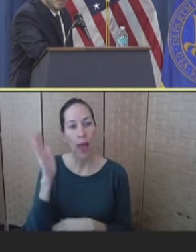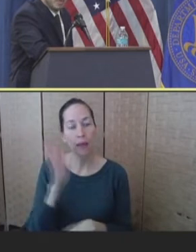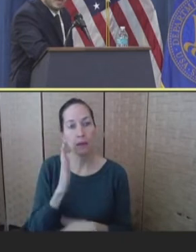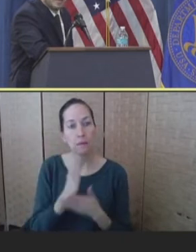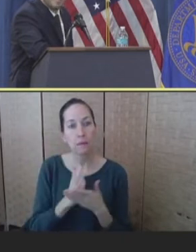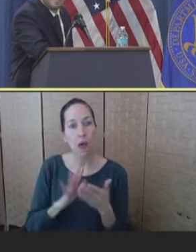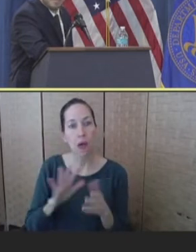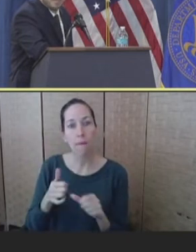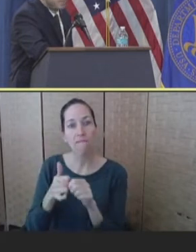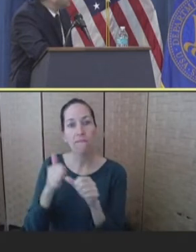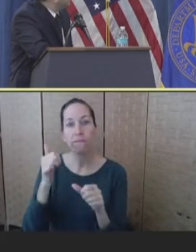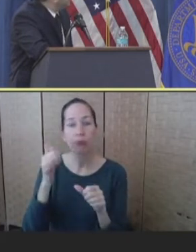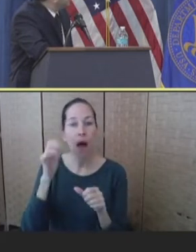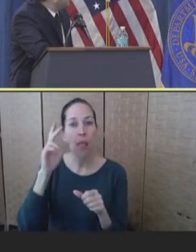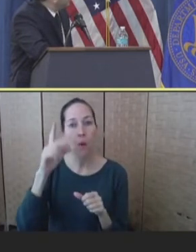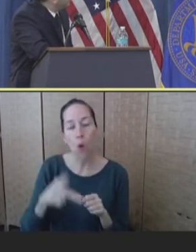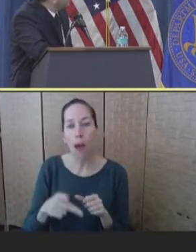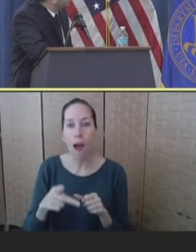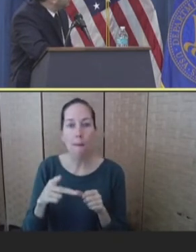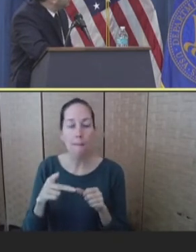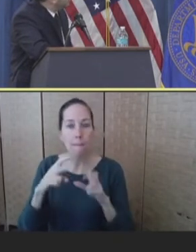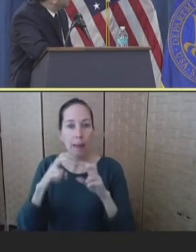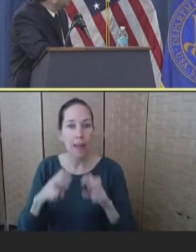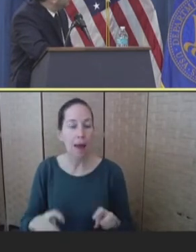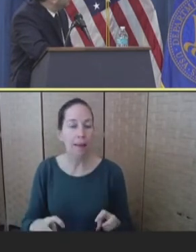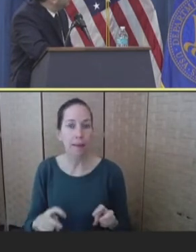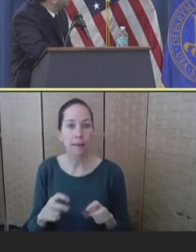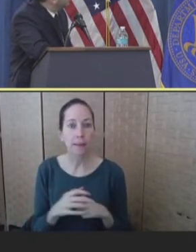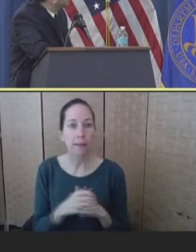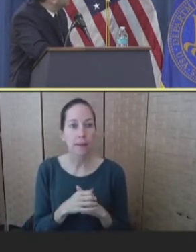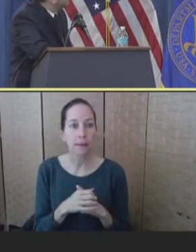on.